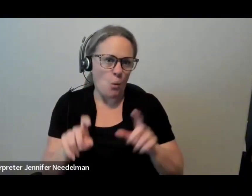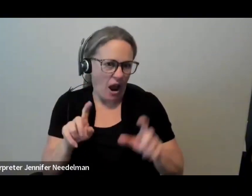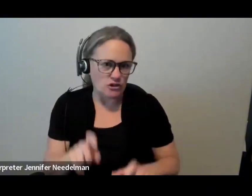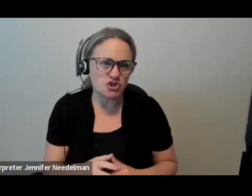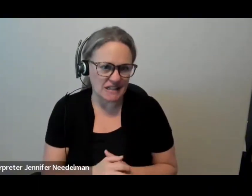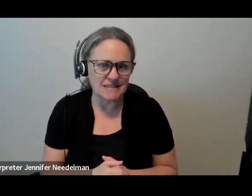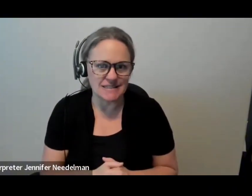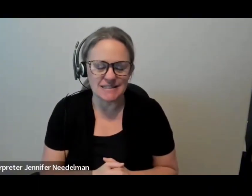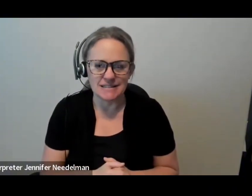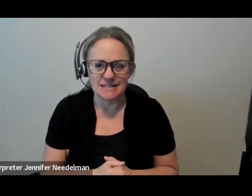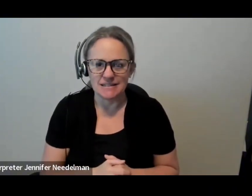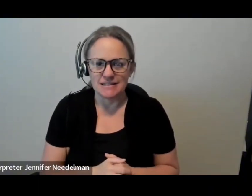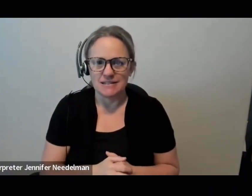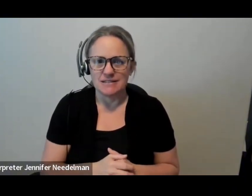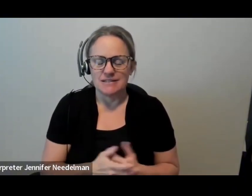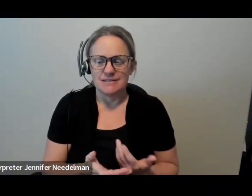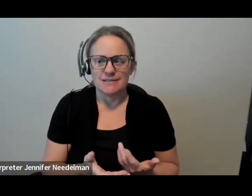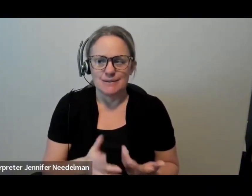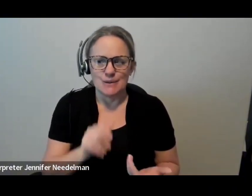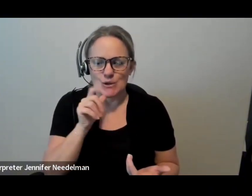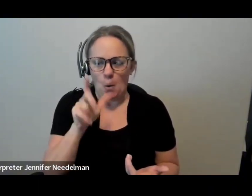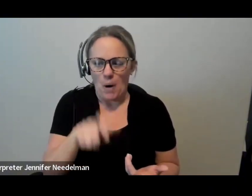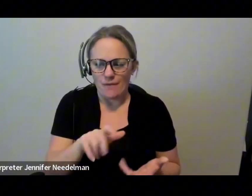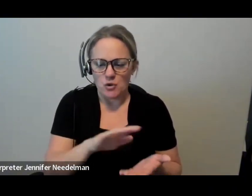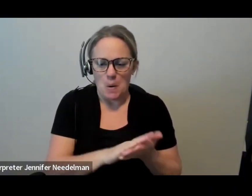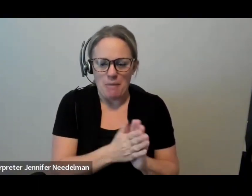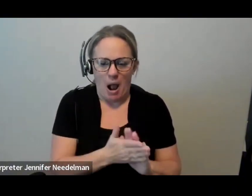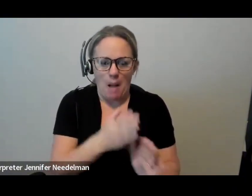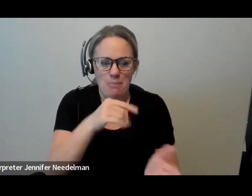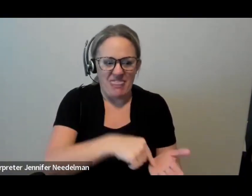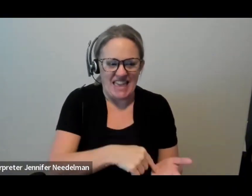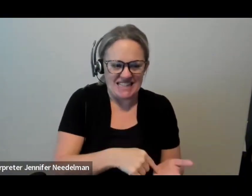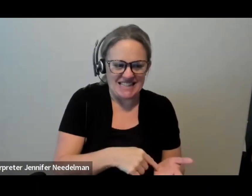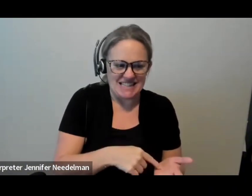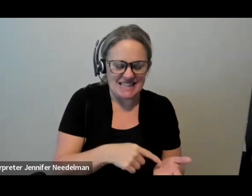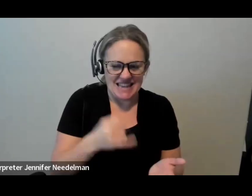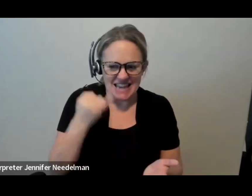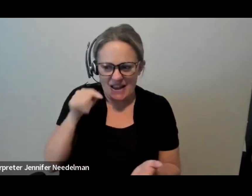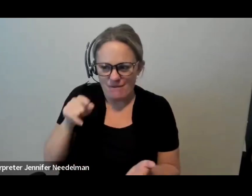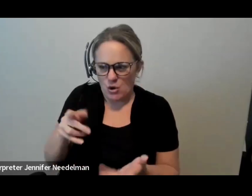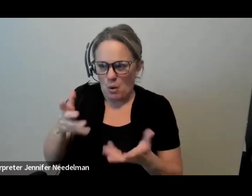to just become this when you're already something so important, but if you bake that in, it's better.